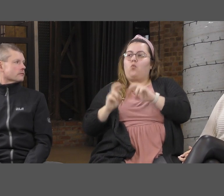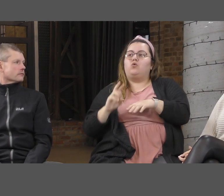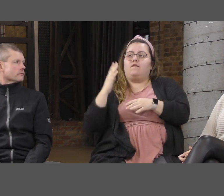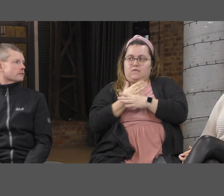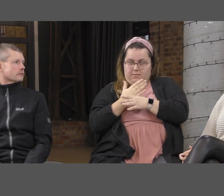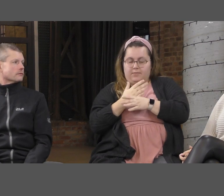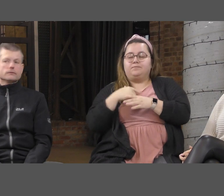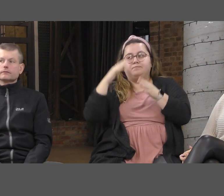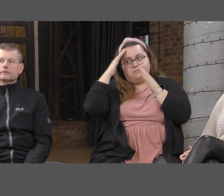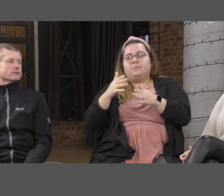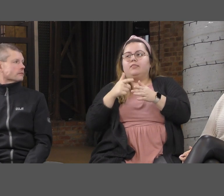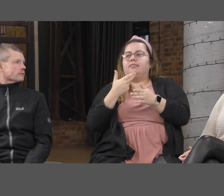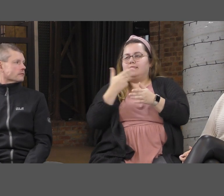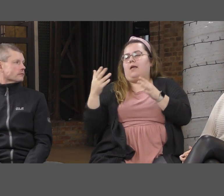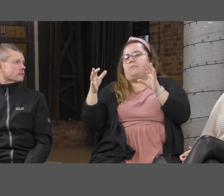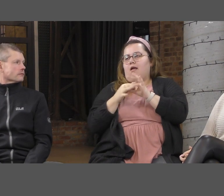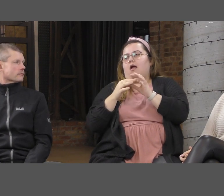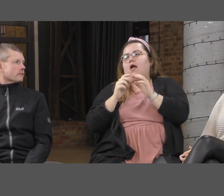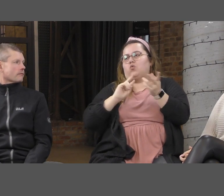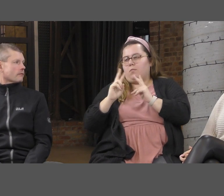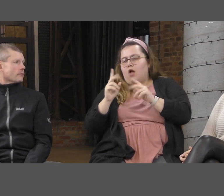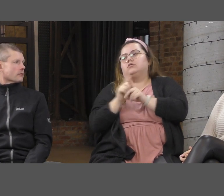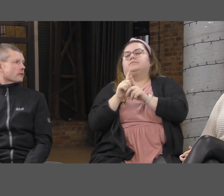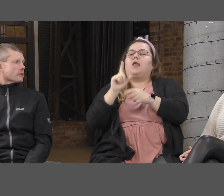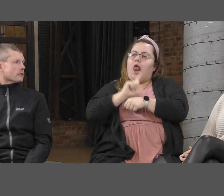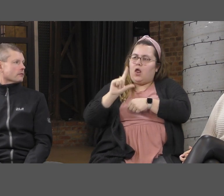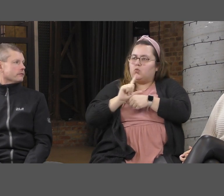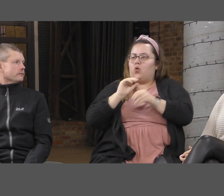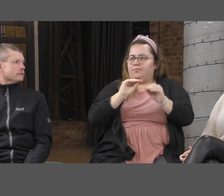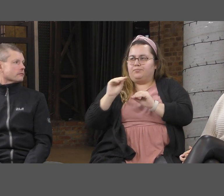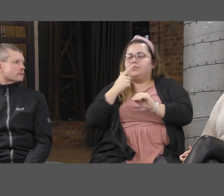I recently set up a company, focused on translations,